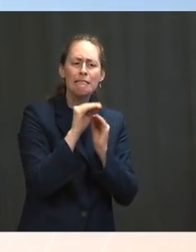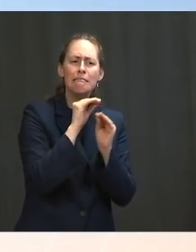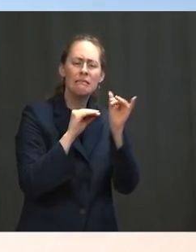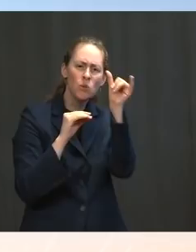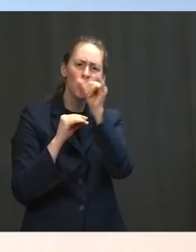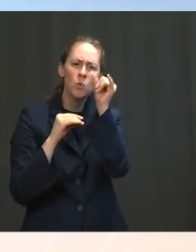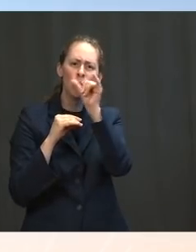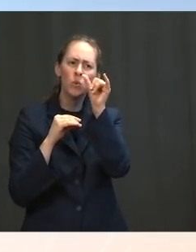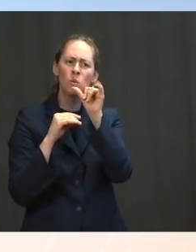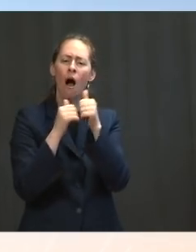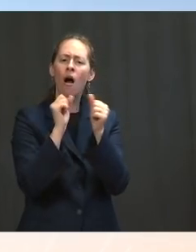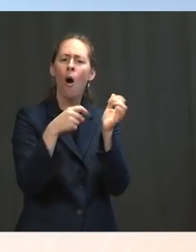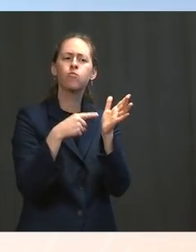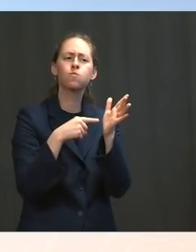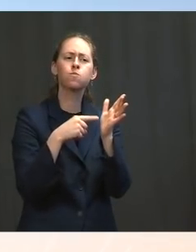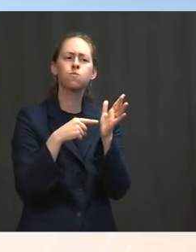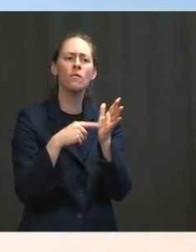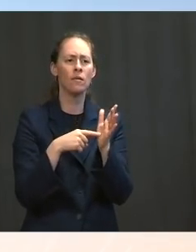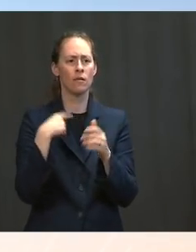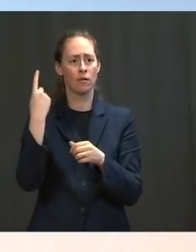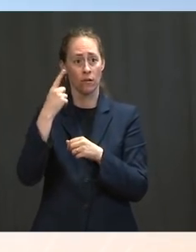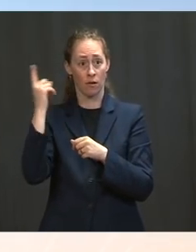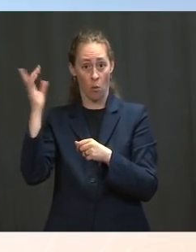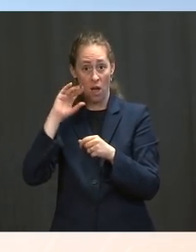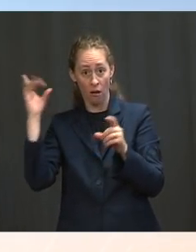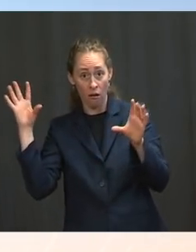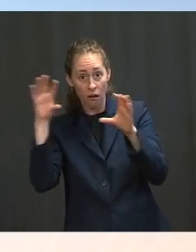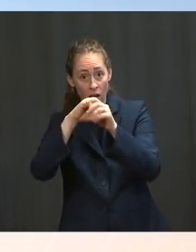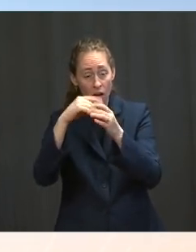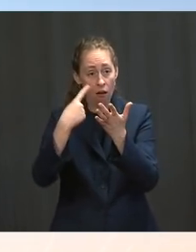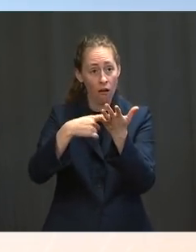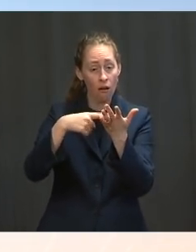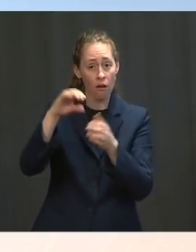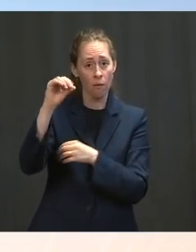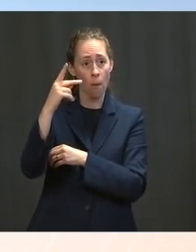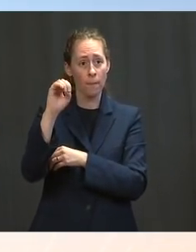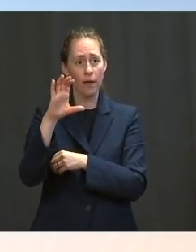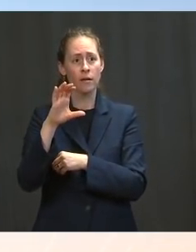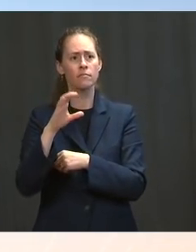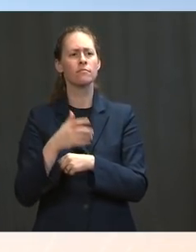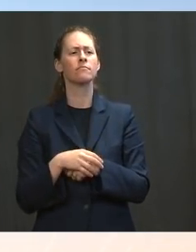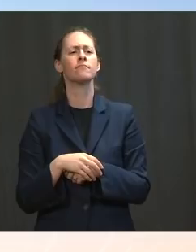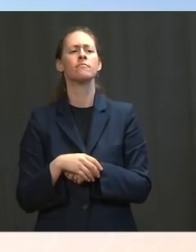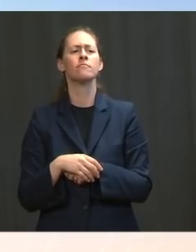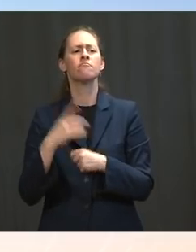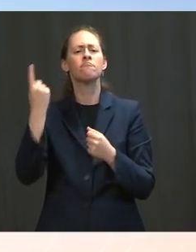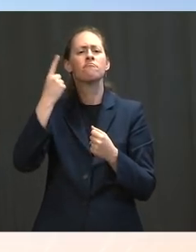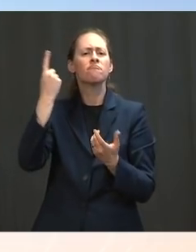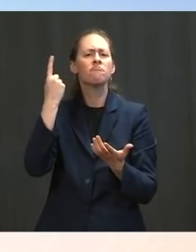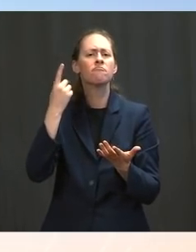But also, is the President considering releasing from the Strategic Reserve? Are there other steps that the President can take to address